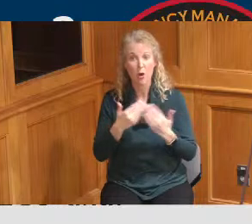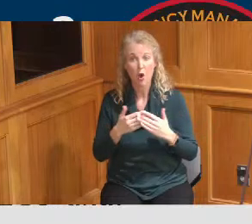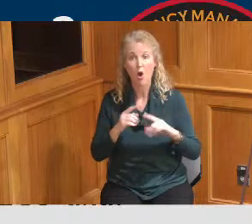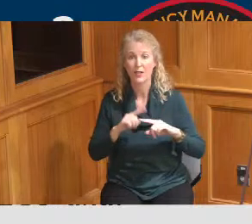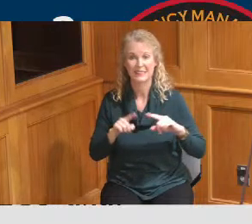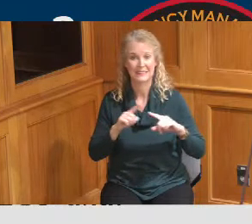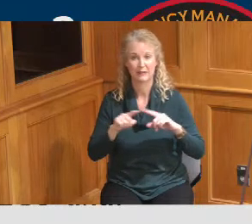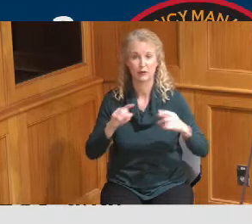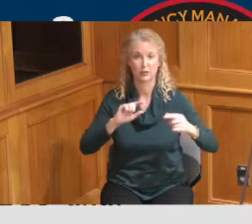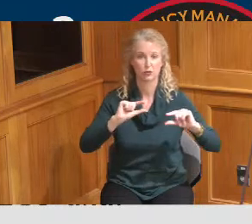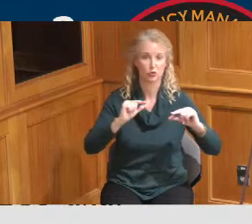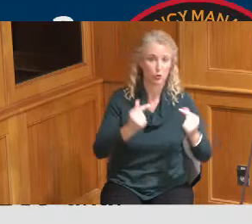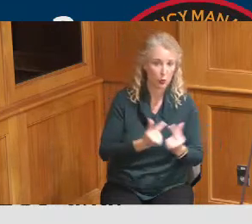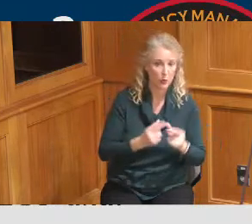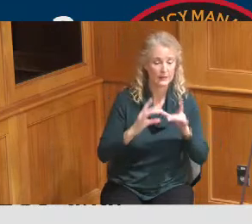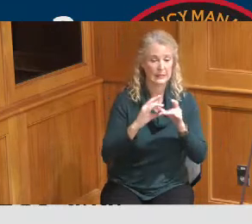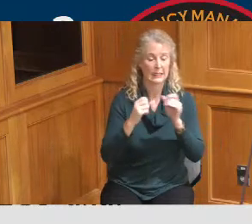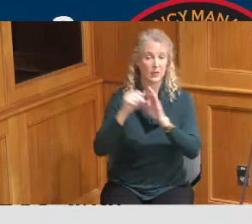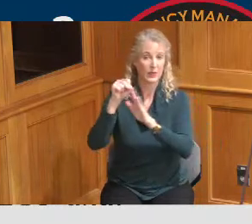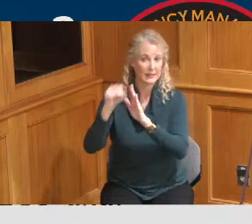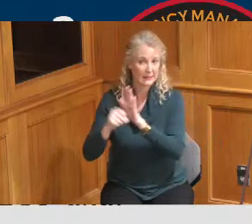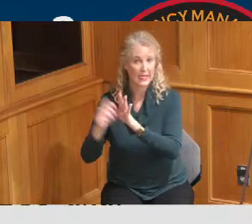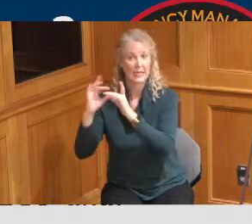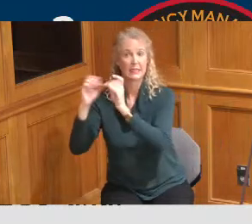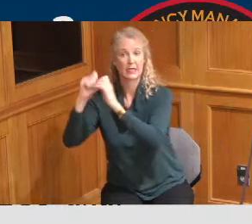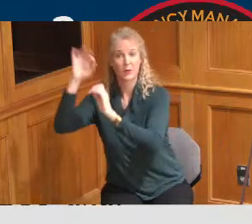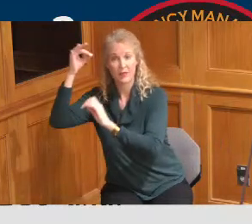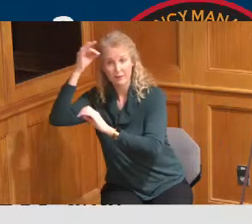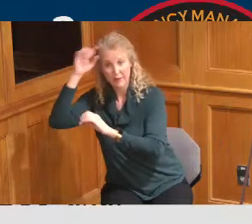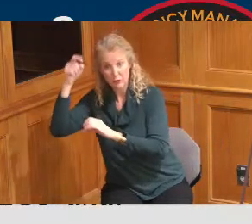then they have connections to the state and the FEDS we try to coordinate that to assist the local